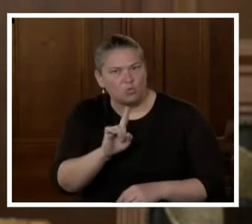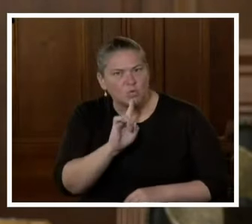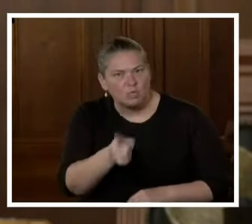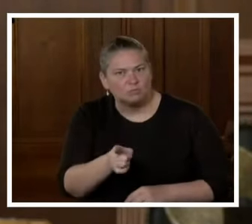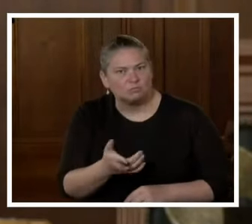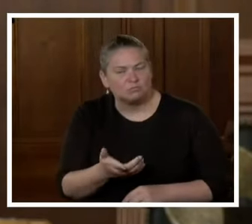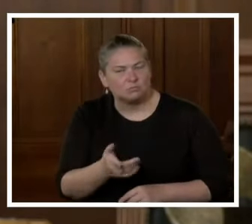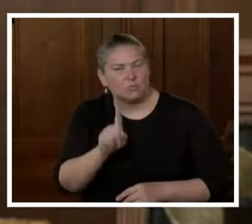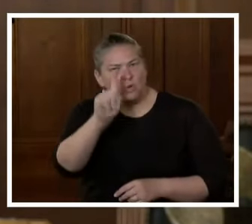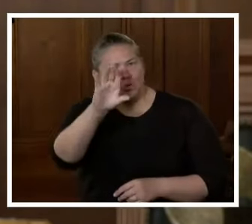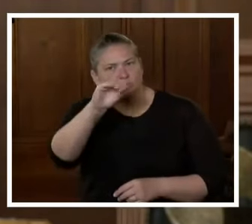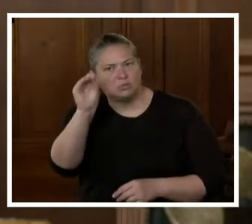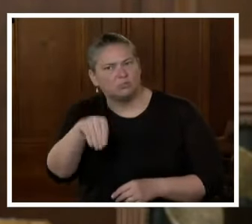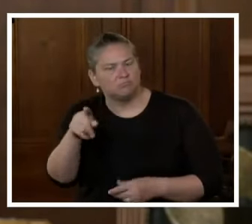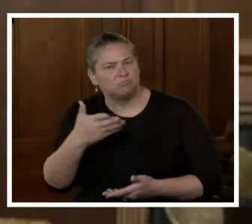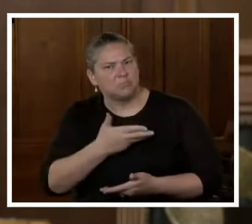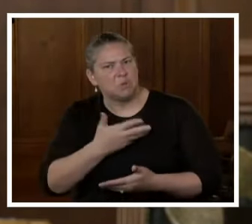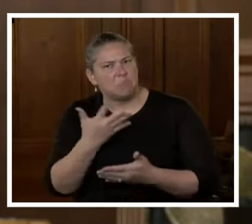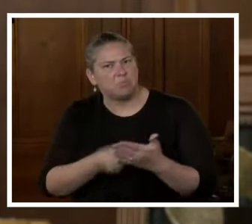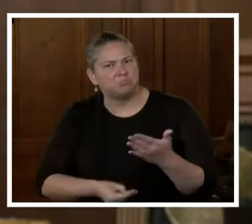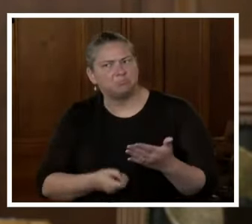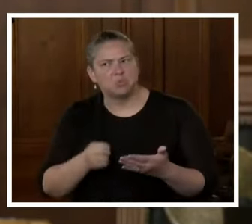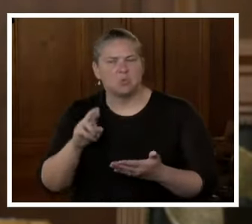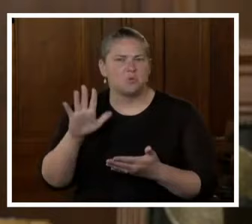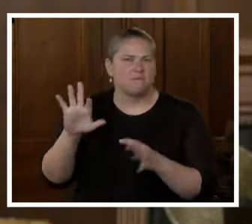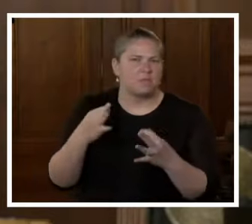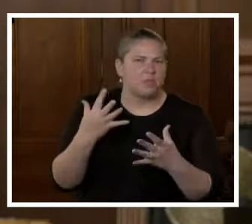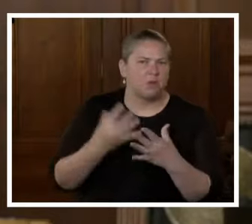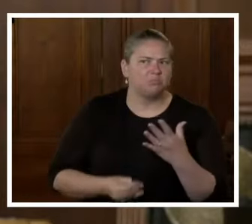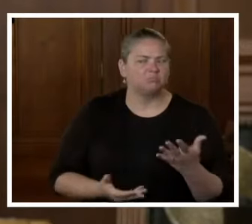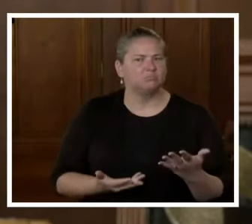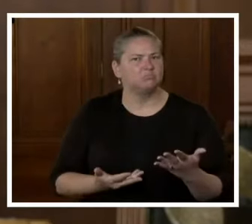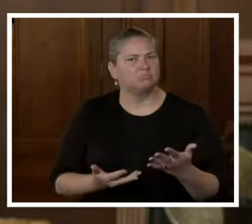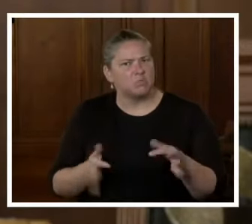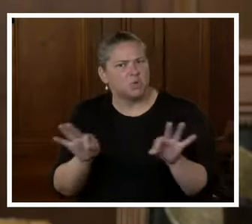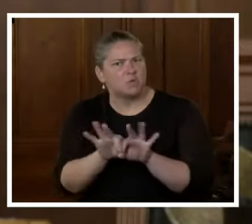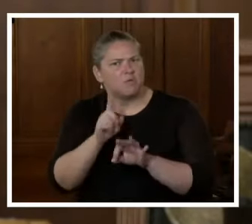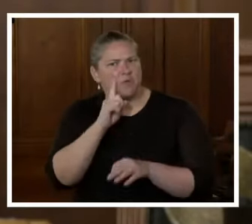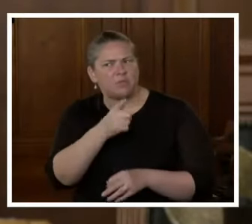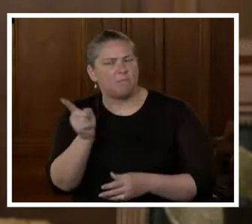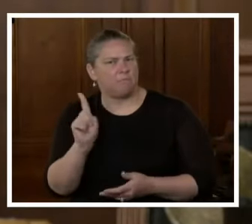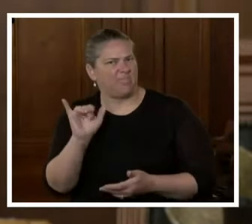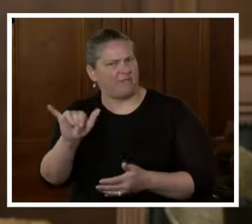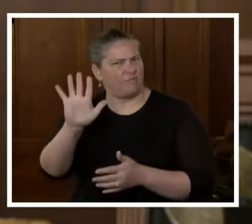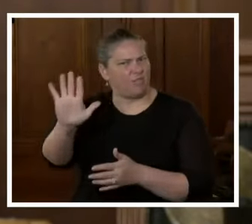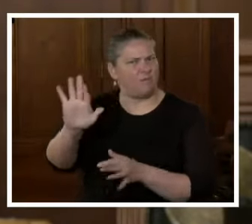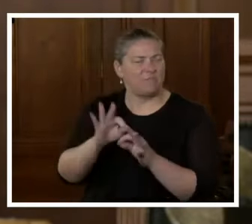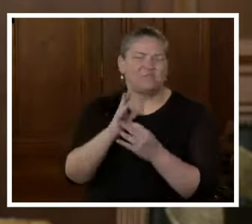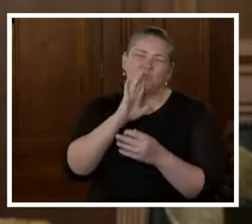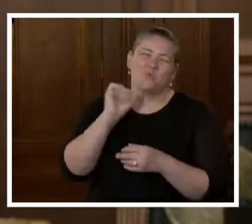THE WEATHER IS WARM. IT'S GOING TO BE NICE DAYS AHEAD IN THE WEEKS AHEAD. PEOPLE ARE RETURNING TO